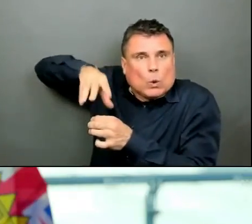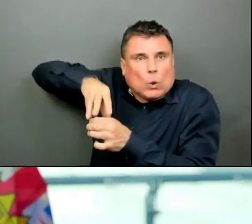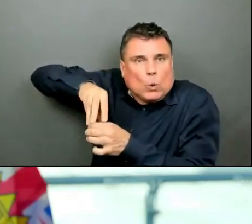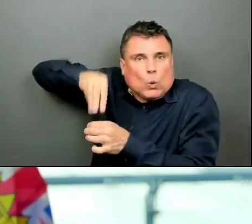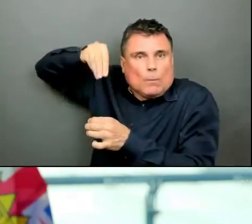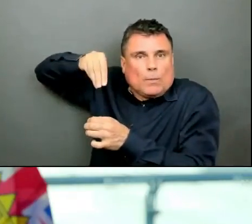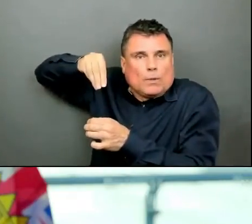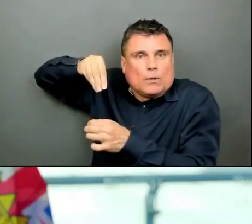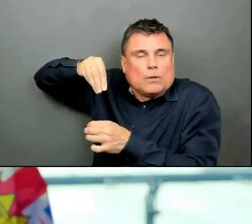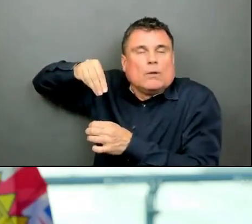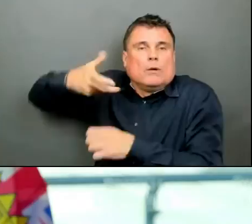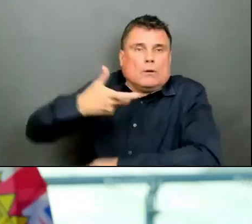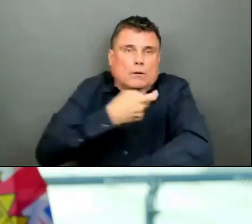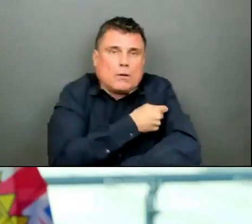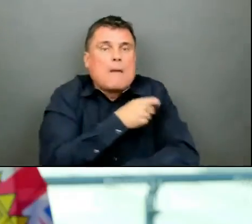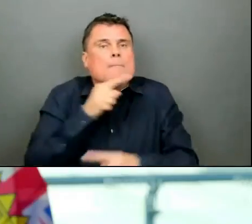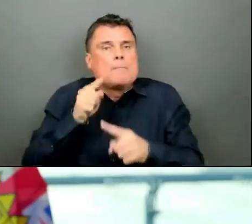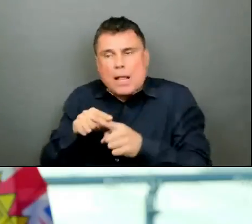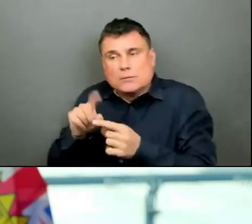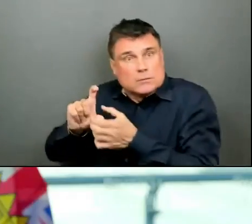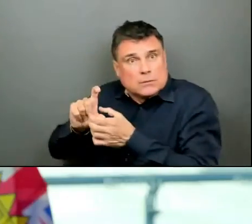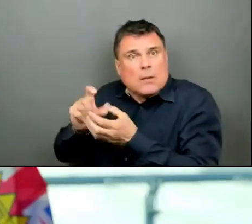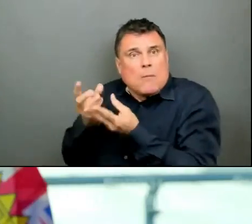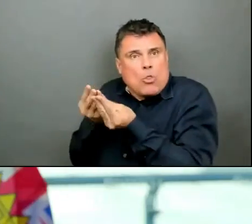are that